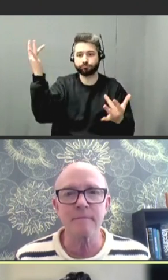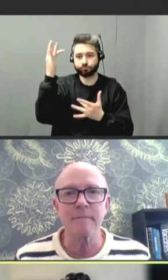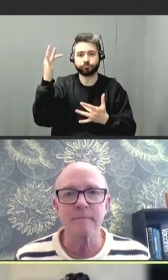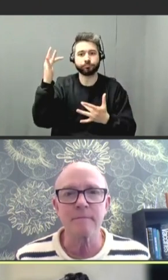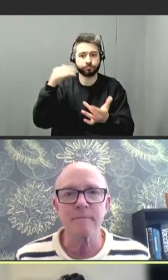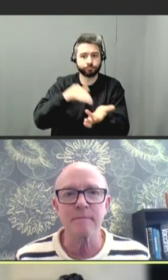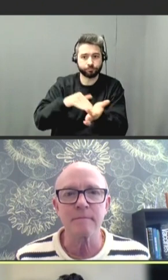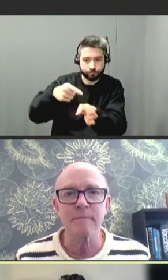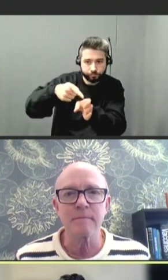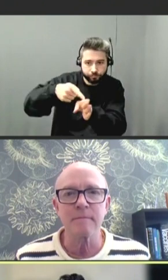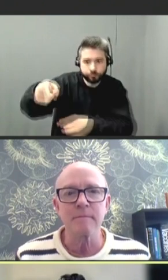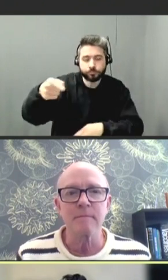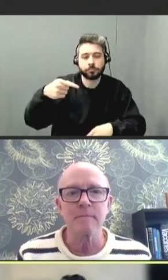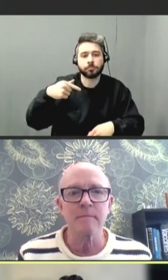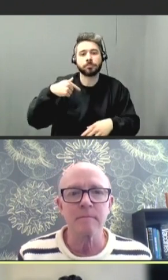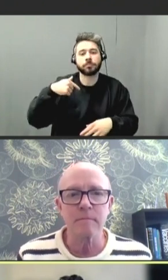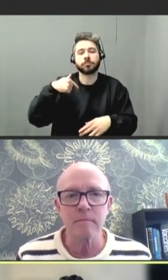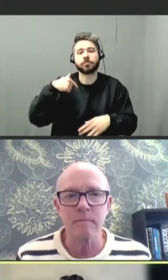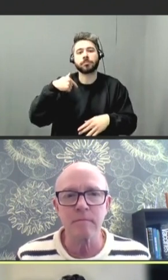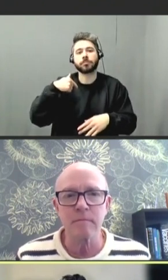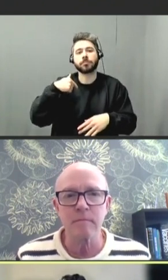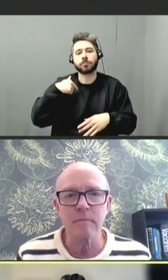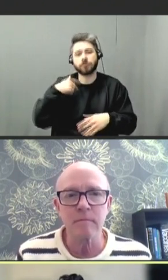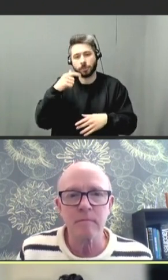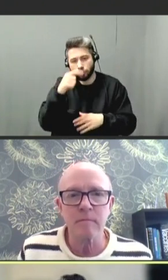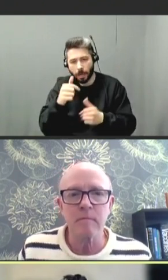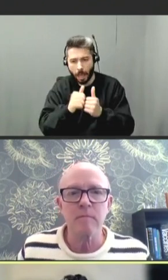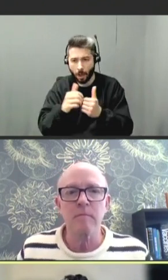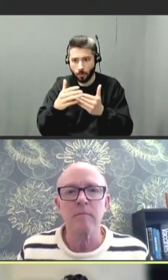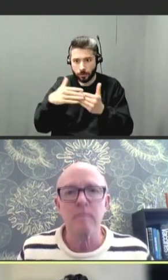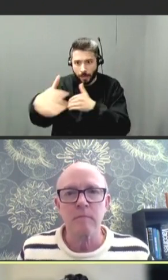director. What I am interested in is how do we make sure that next time, when something pops up,